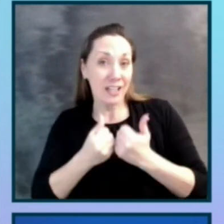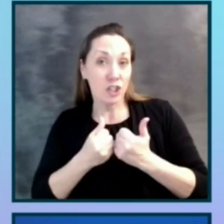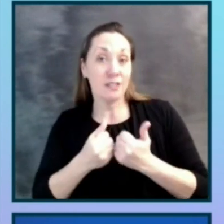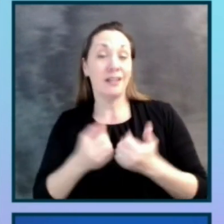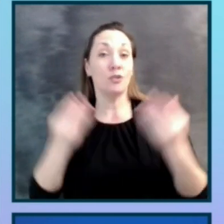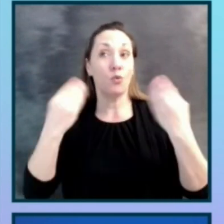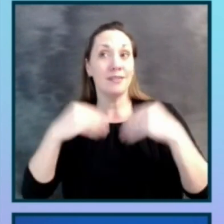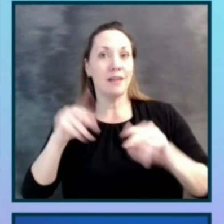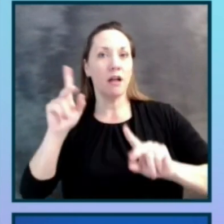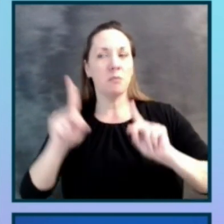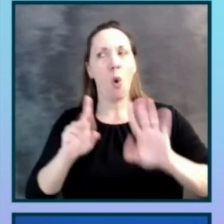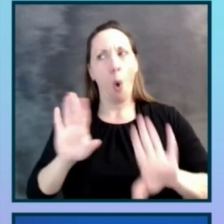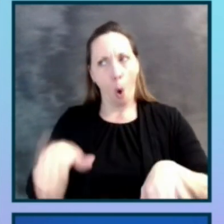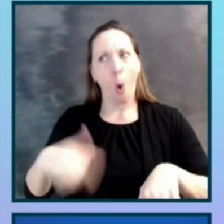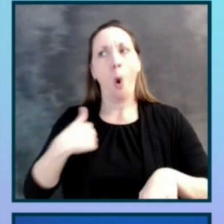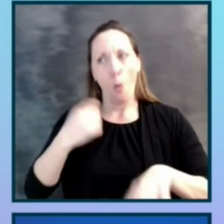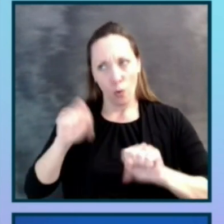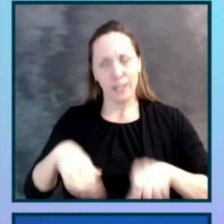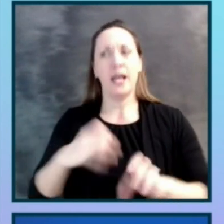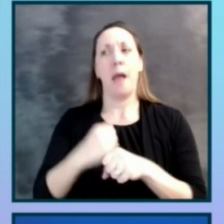that they can build an accessible app or website,